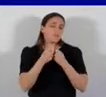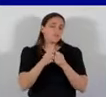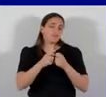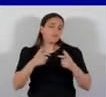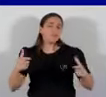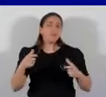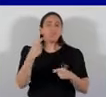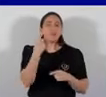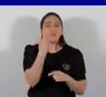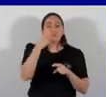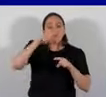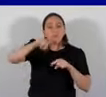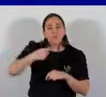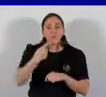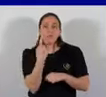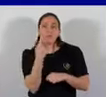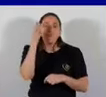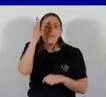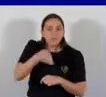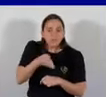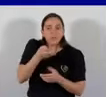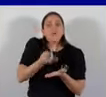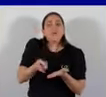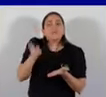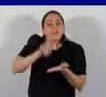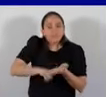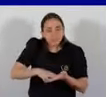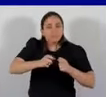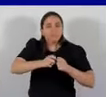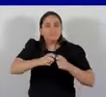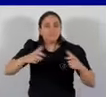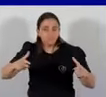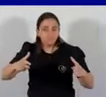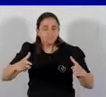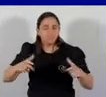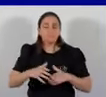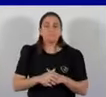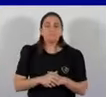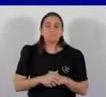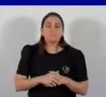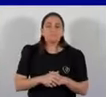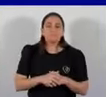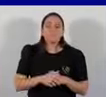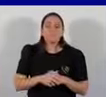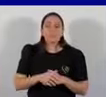The economy grew by 1.1% per capita That is it accelerated again